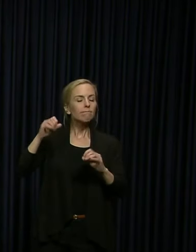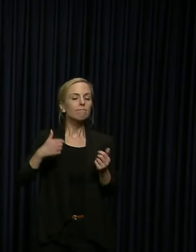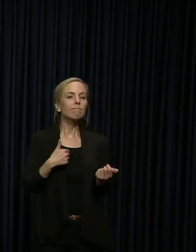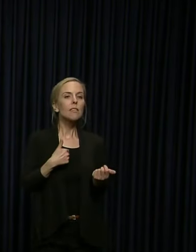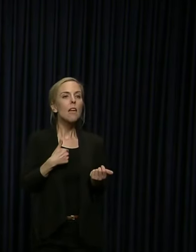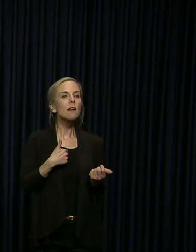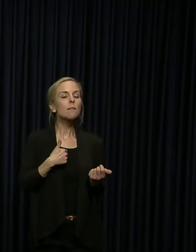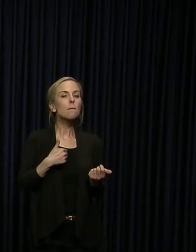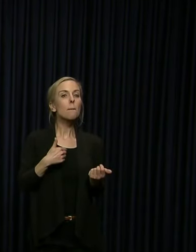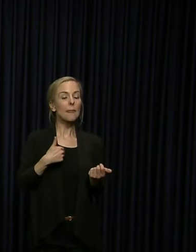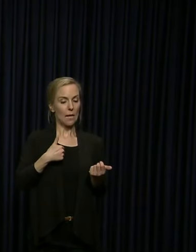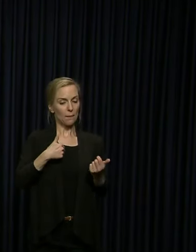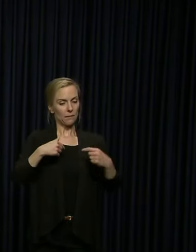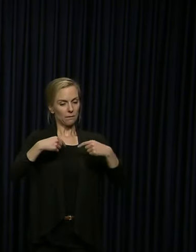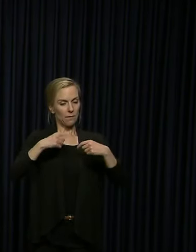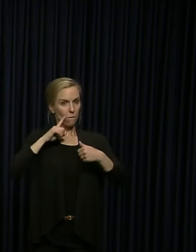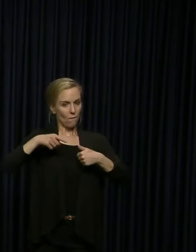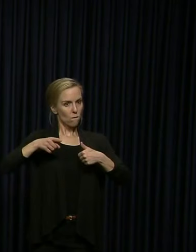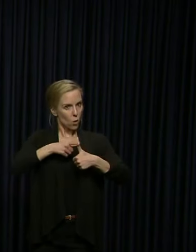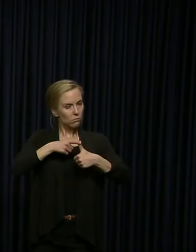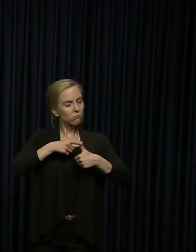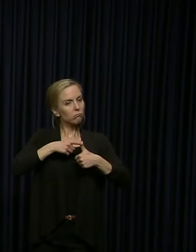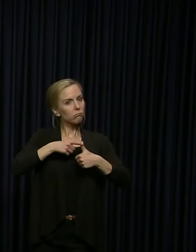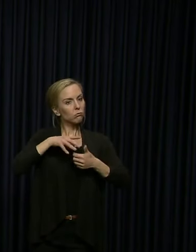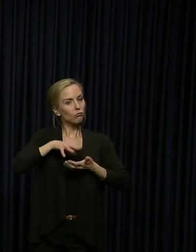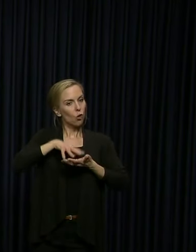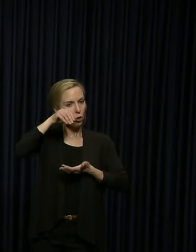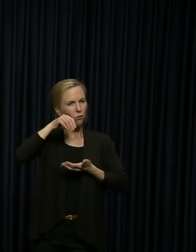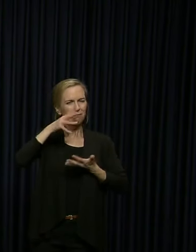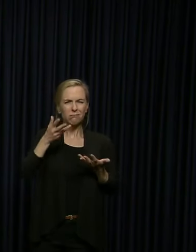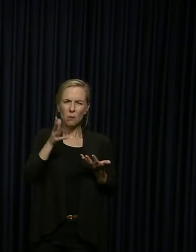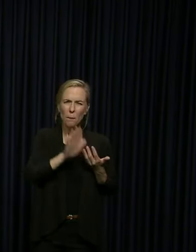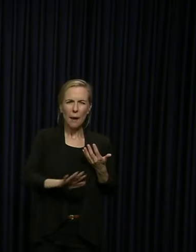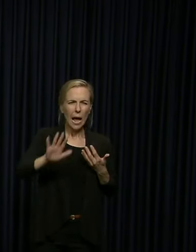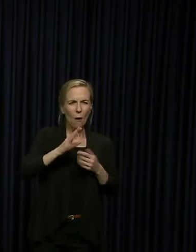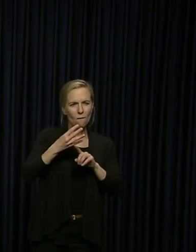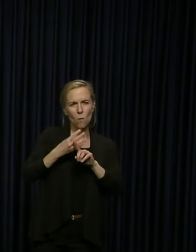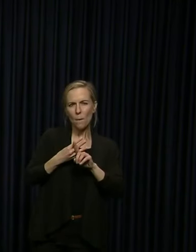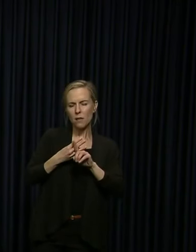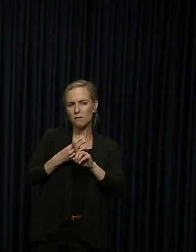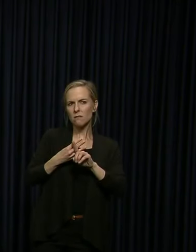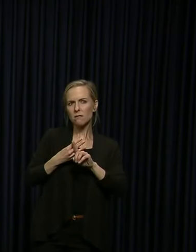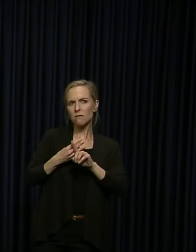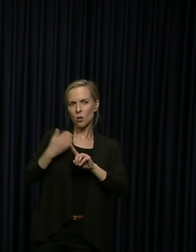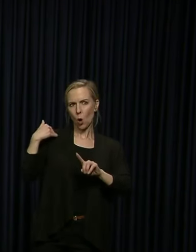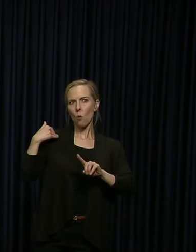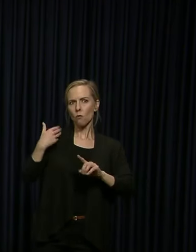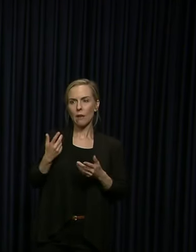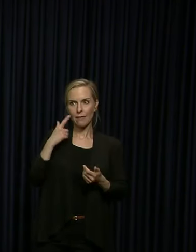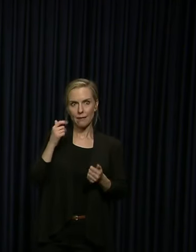GOING TO A CHURCH -- GOING TO A GROCERY STORE OR A HARDWARE